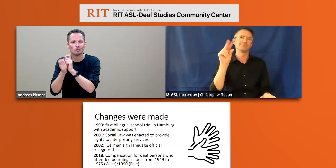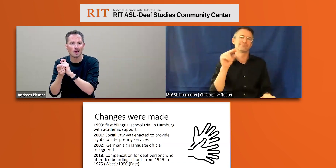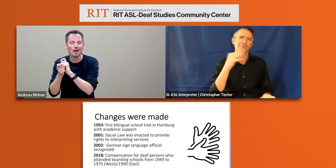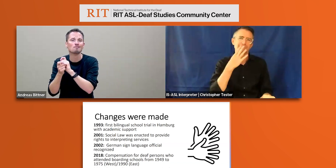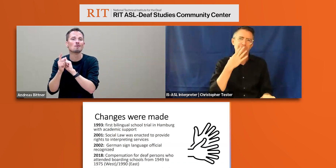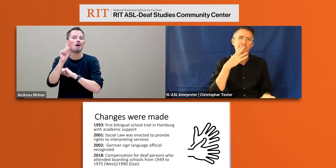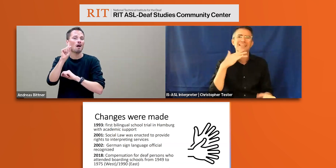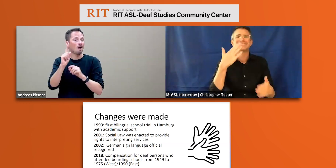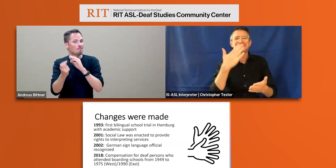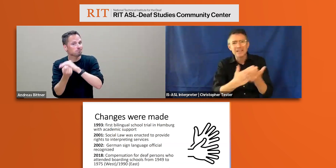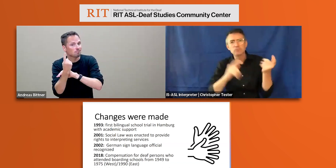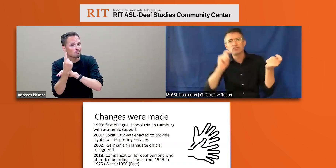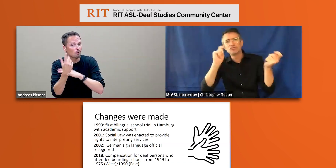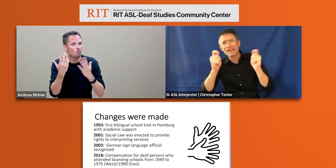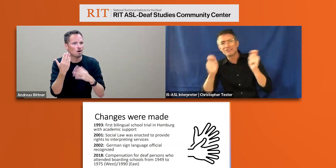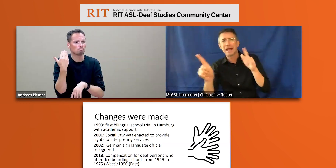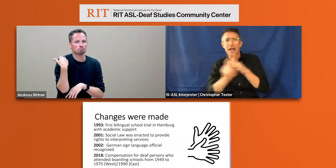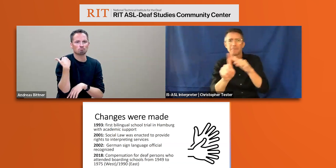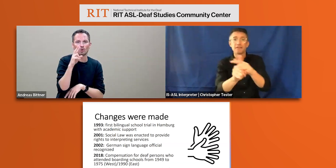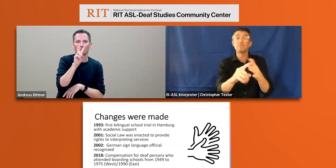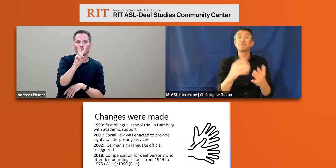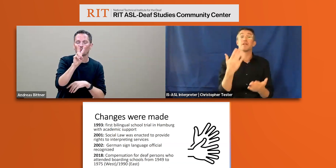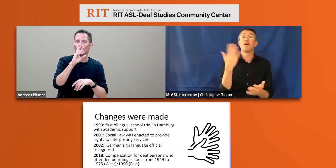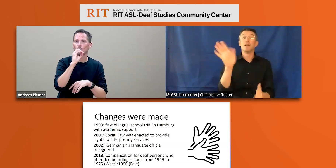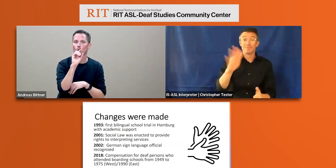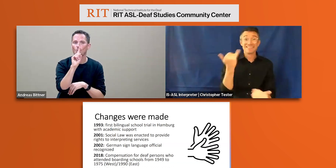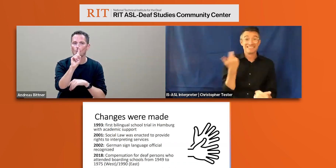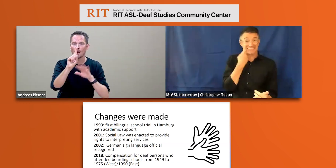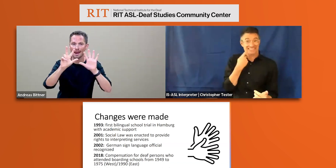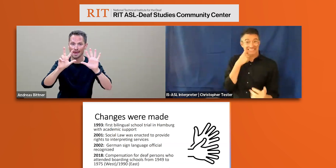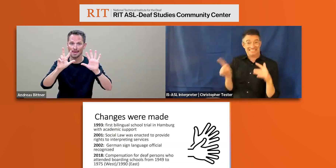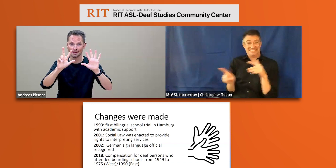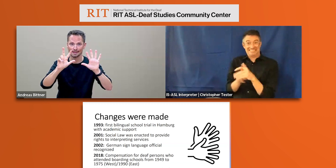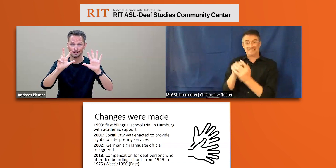as with any country. There have been changes happening,